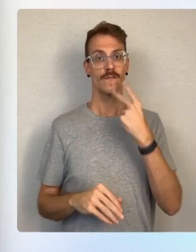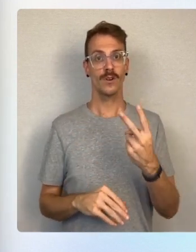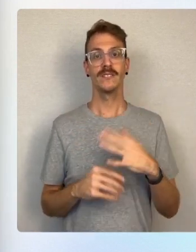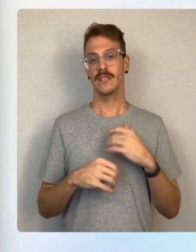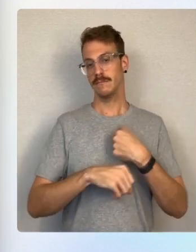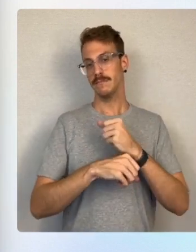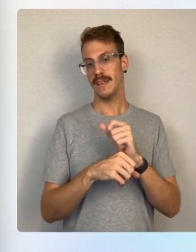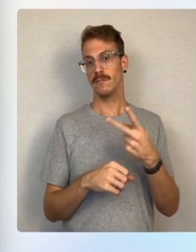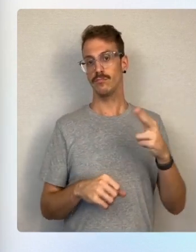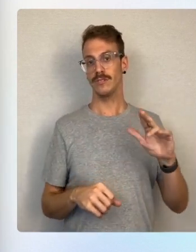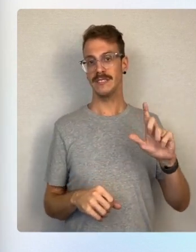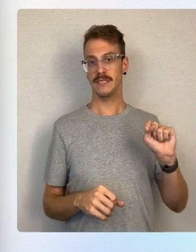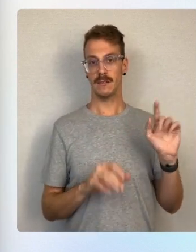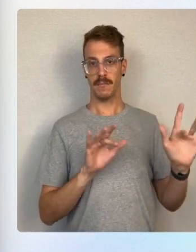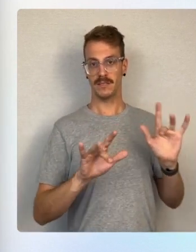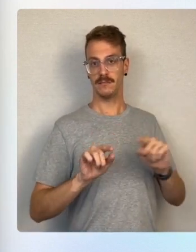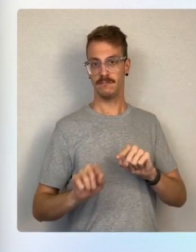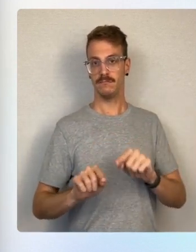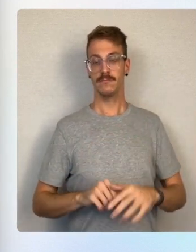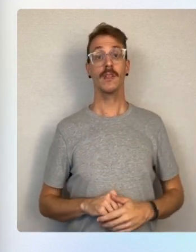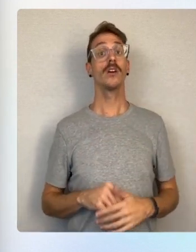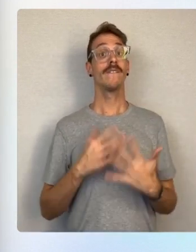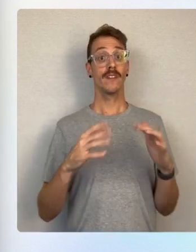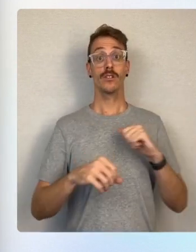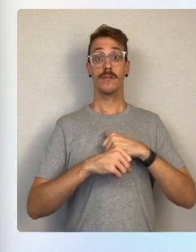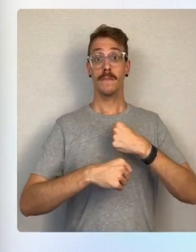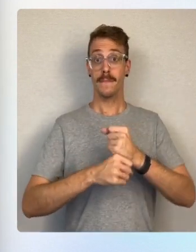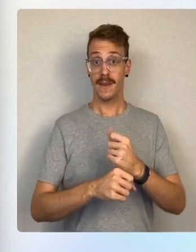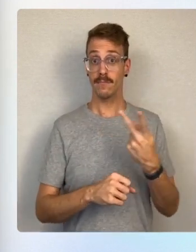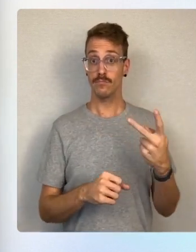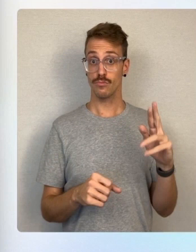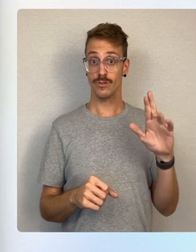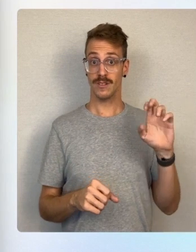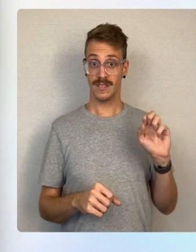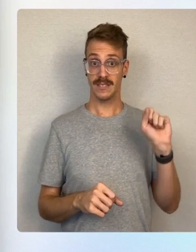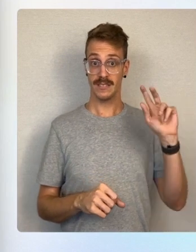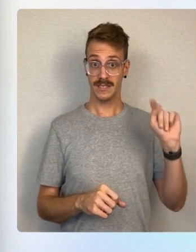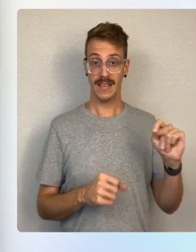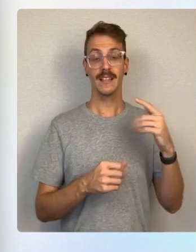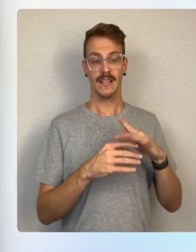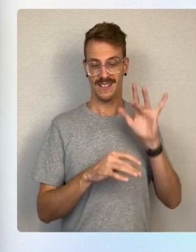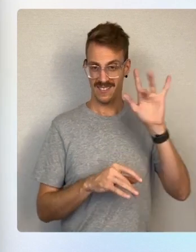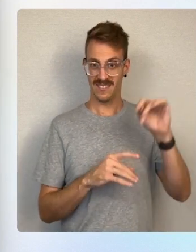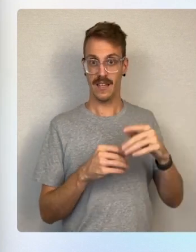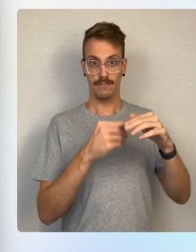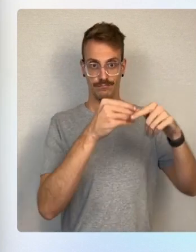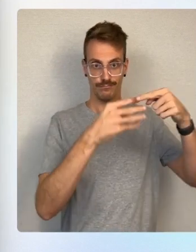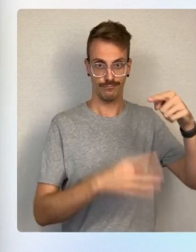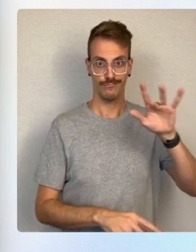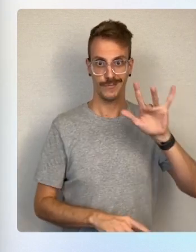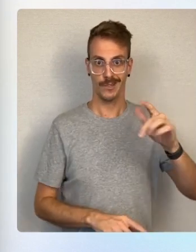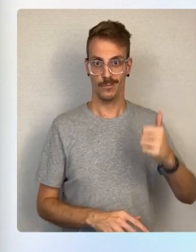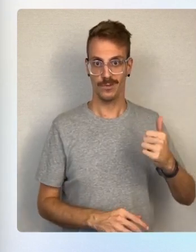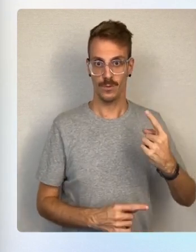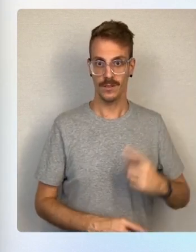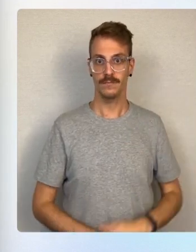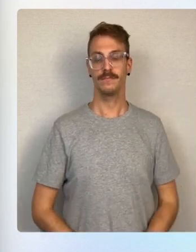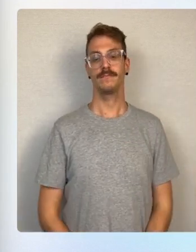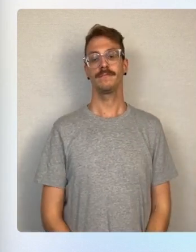using Fetch Voices and Create Presets buttons. Once you've created a preset, click the preset field and select one from the dropdown.